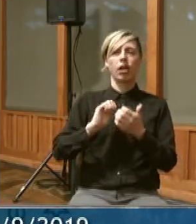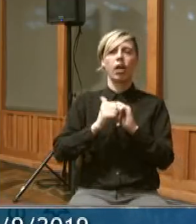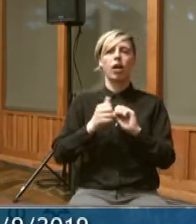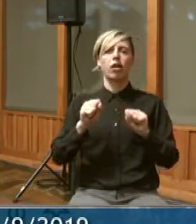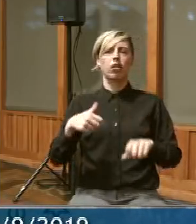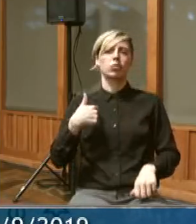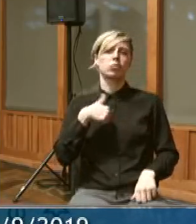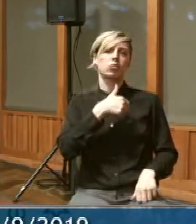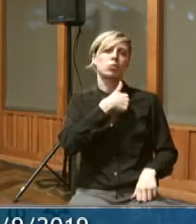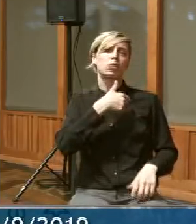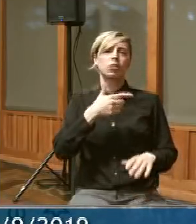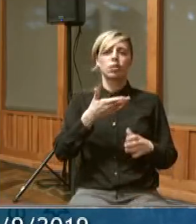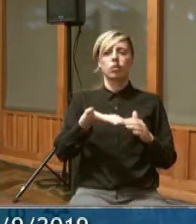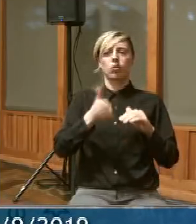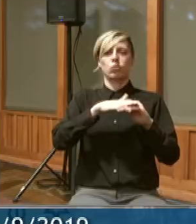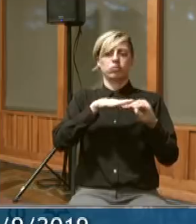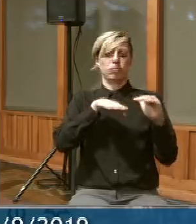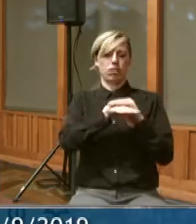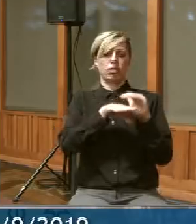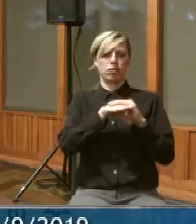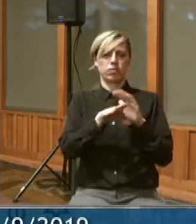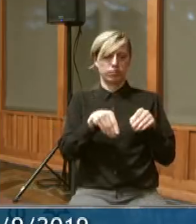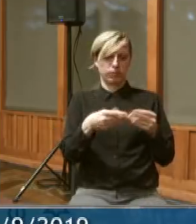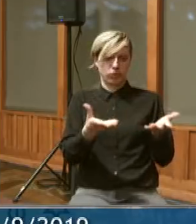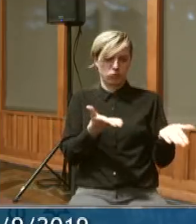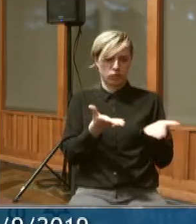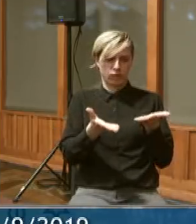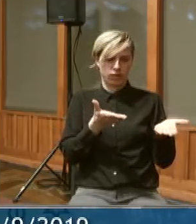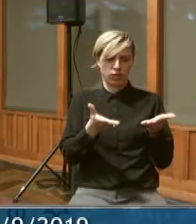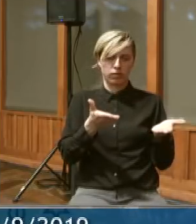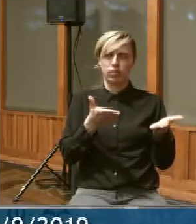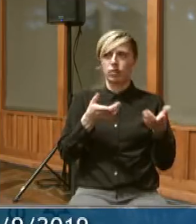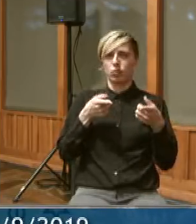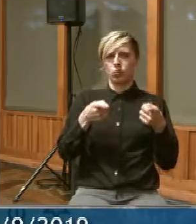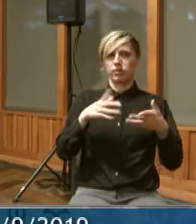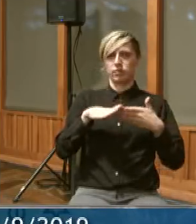NEEDS OF ALL PORTLANDERS. THE DEMAND IS THERE. HOW CAN WE FIND A WAY TO INCREASE ACCESS TO SERVICES AS